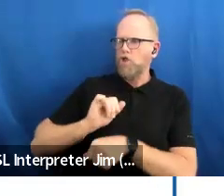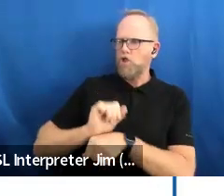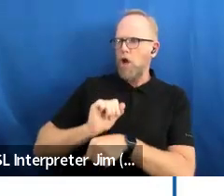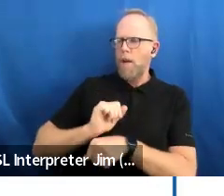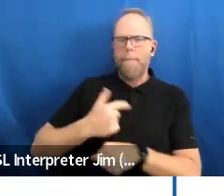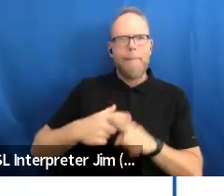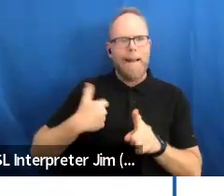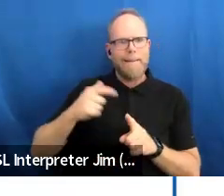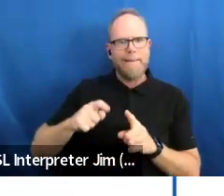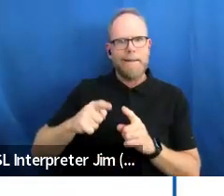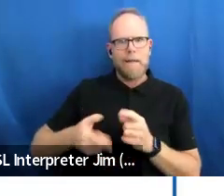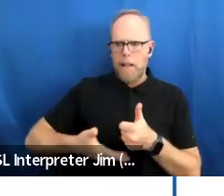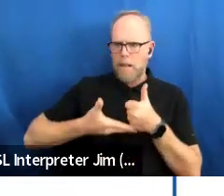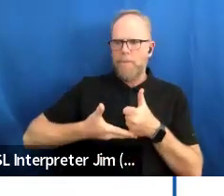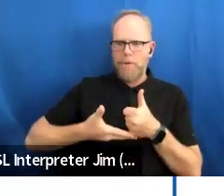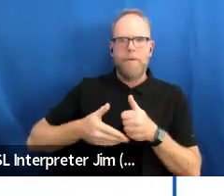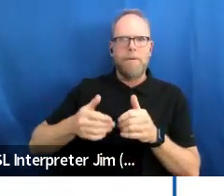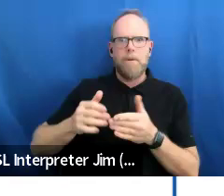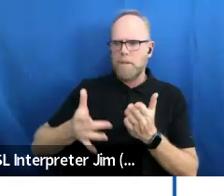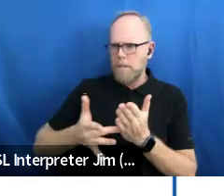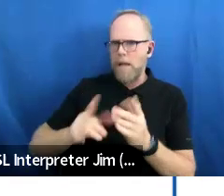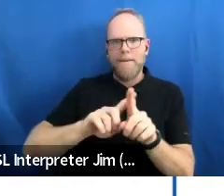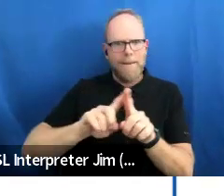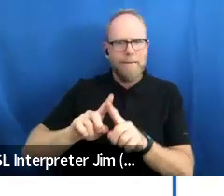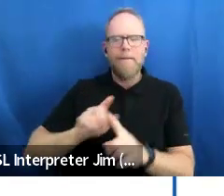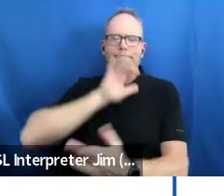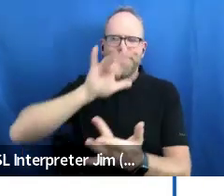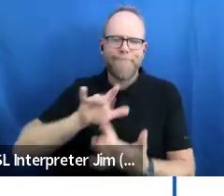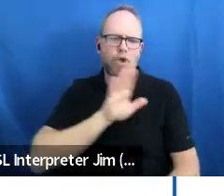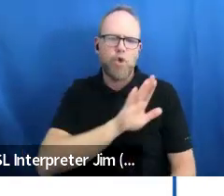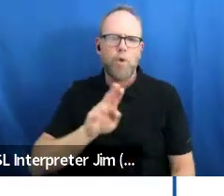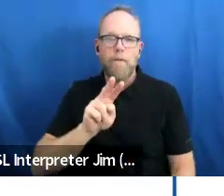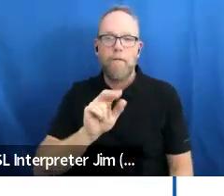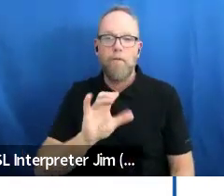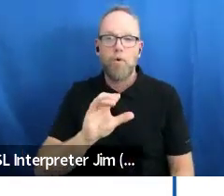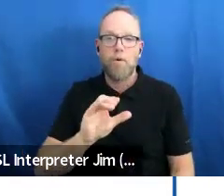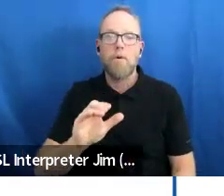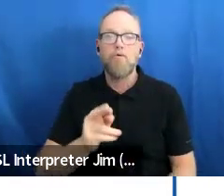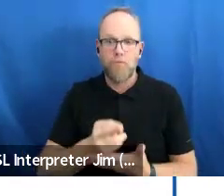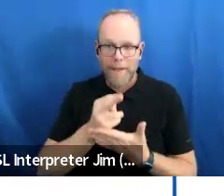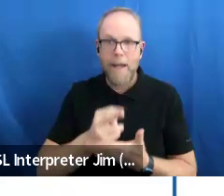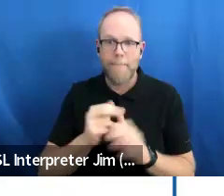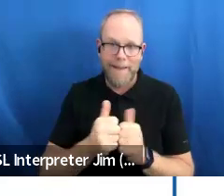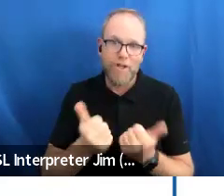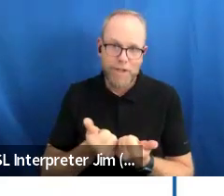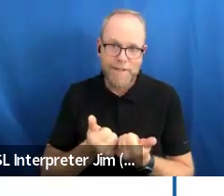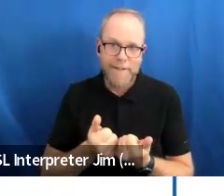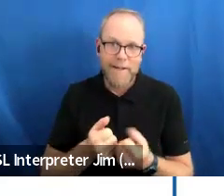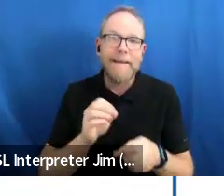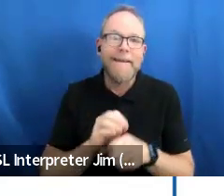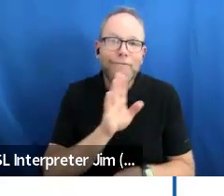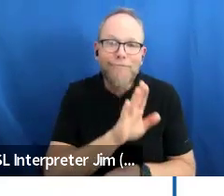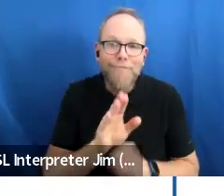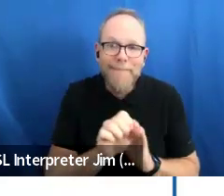Reach out to your voc rehab agency at your state. And there are many local offices throughout